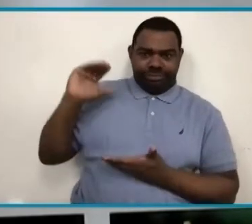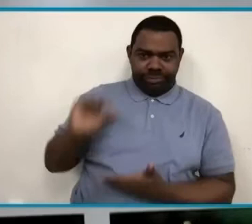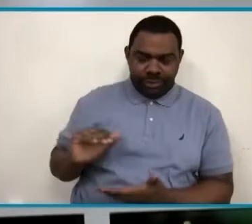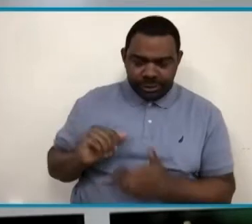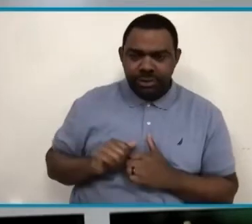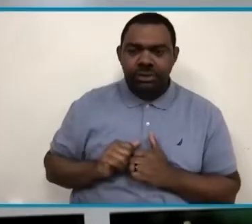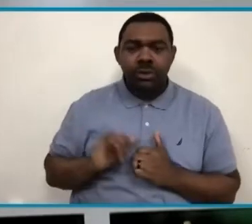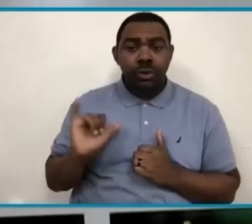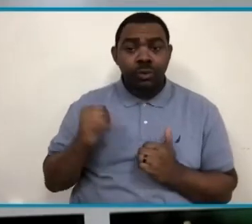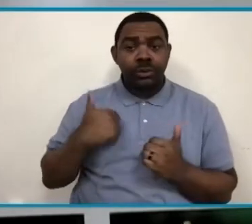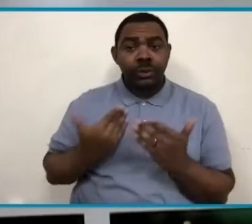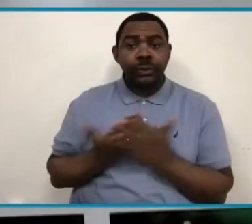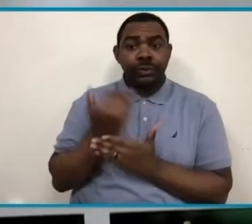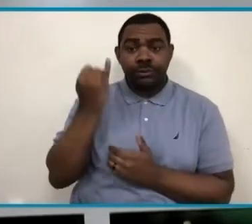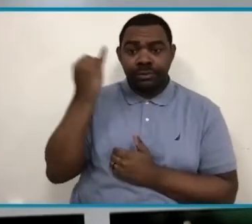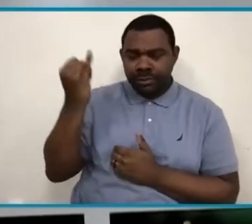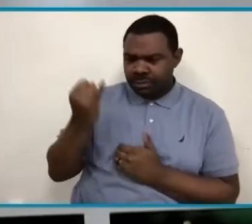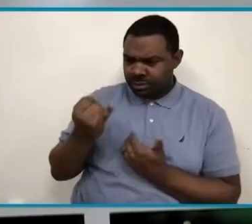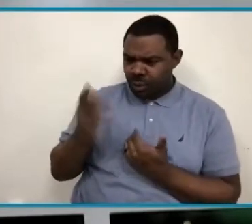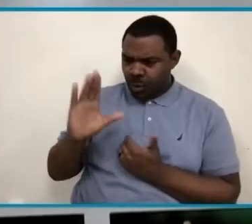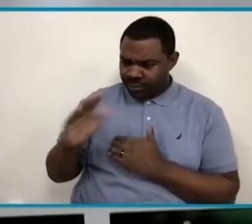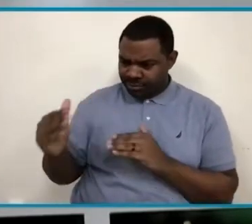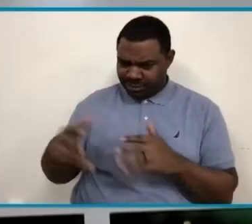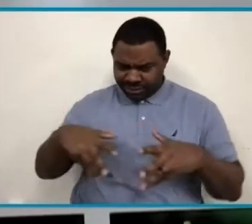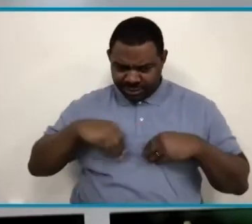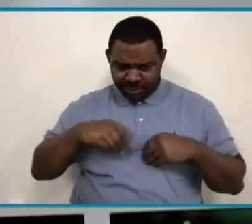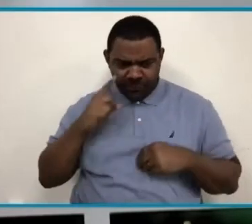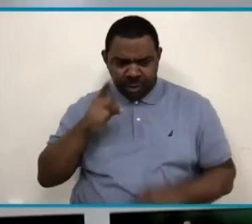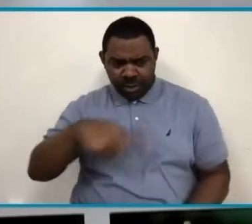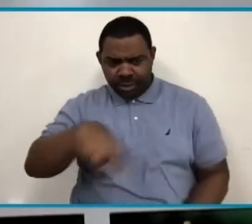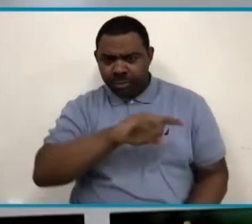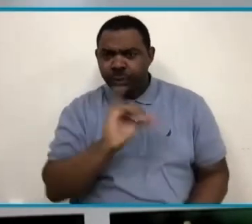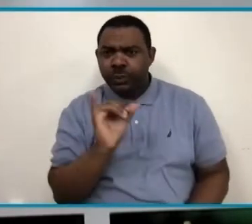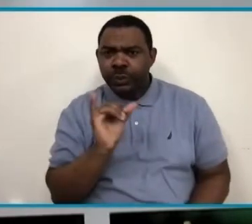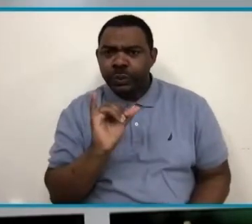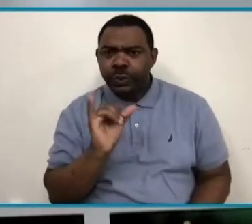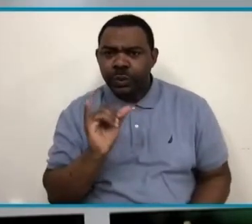protocol would be equally acceptable and meaningful for active duty service members.